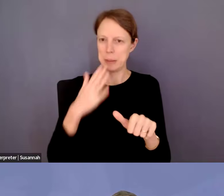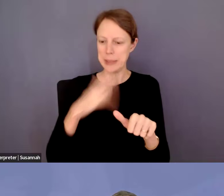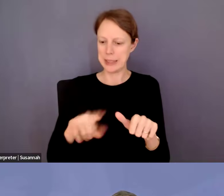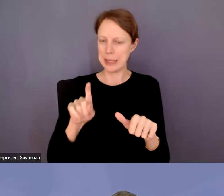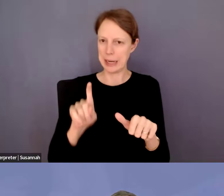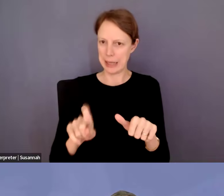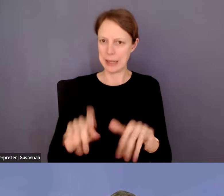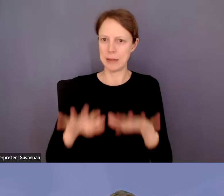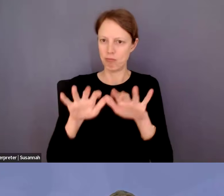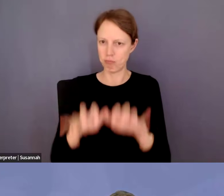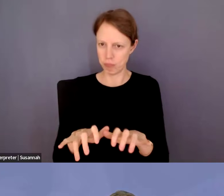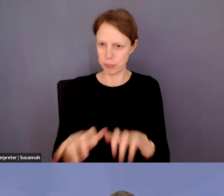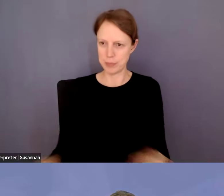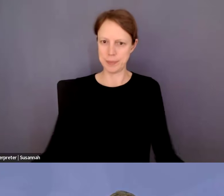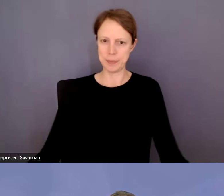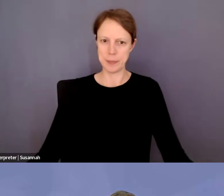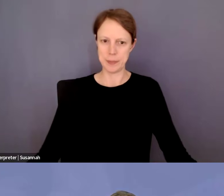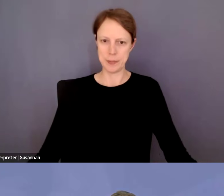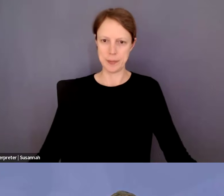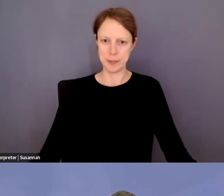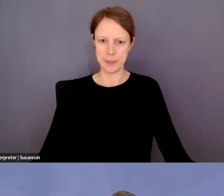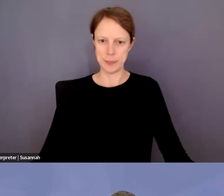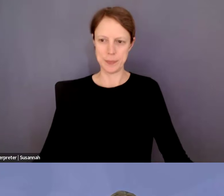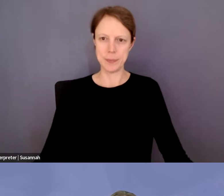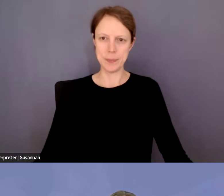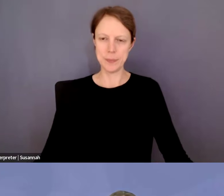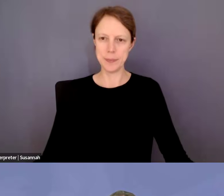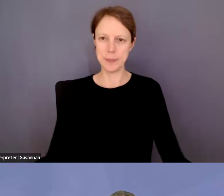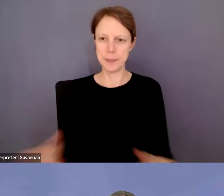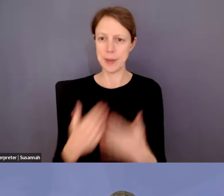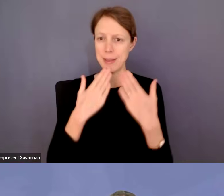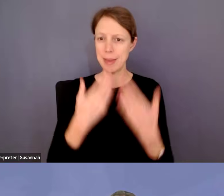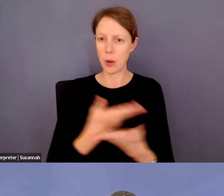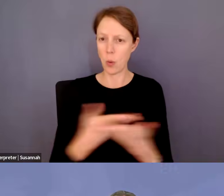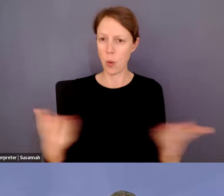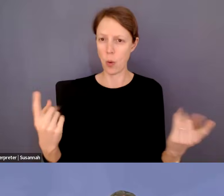Thank you, all, who submitted questions in advance. We'll try and get to as many of the